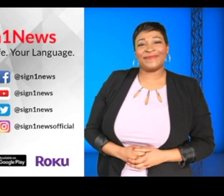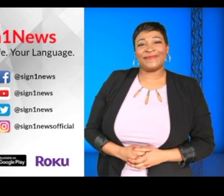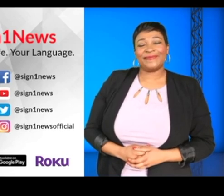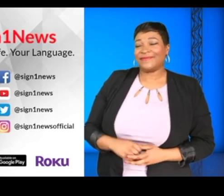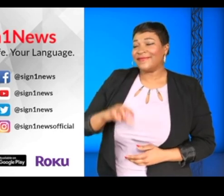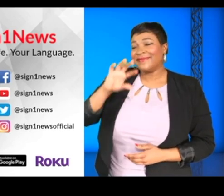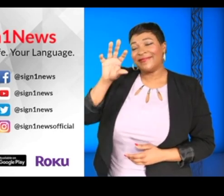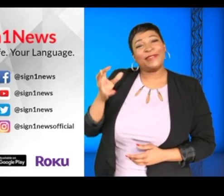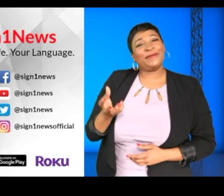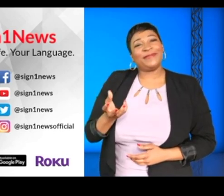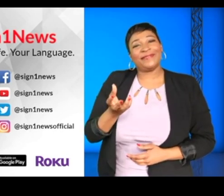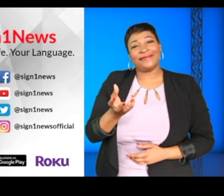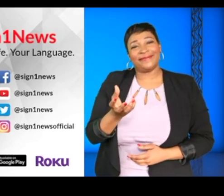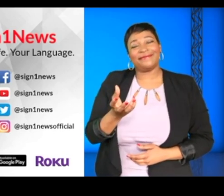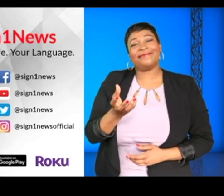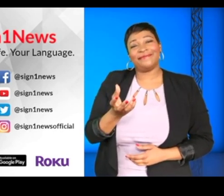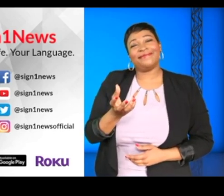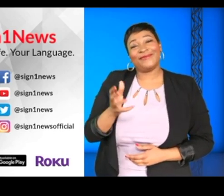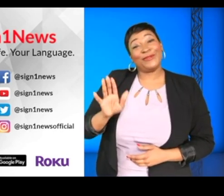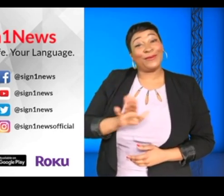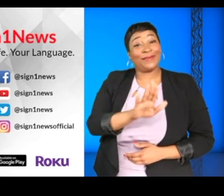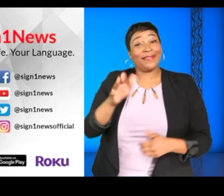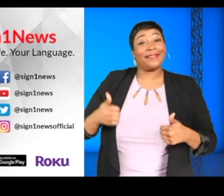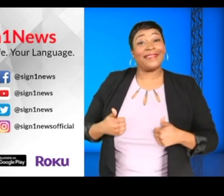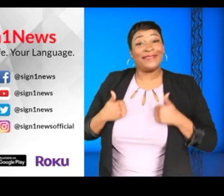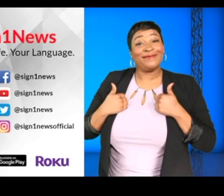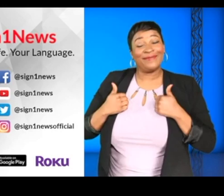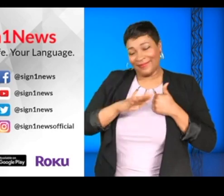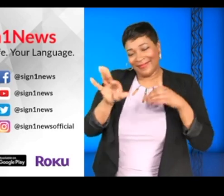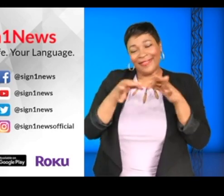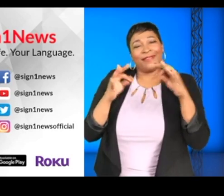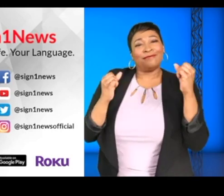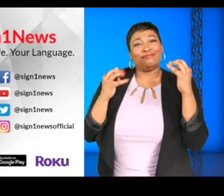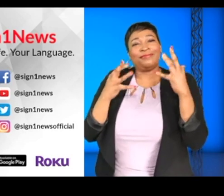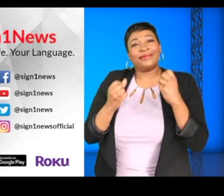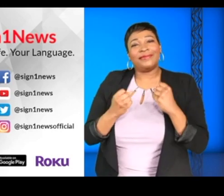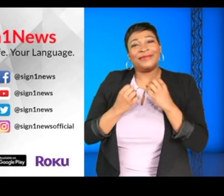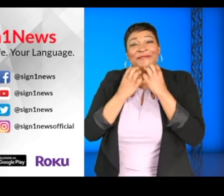app too. Sign1News. Your life. Your language.